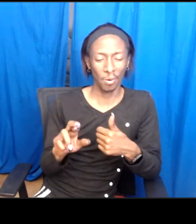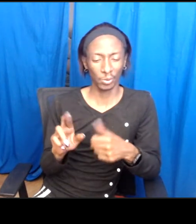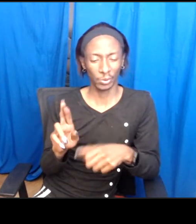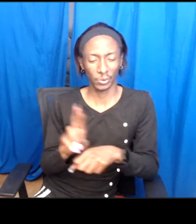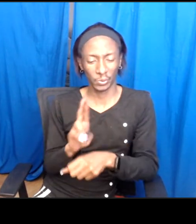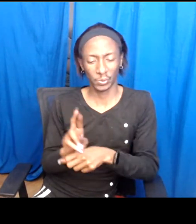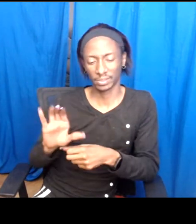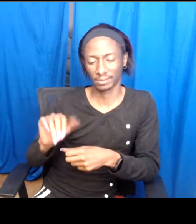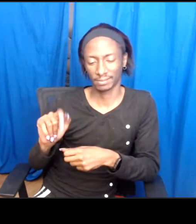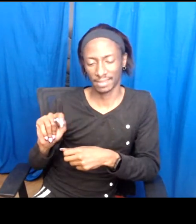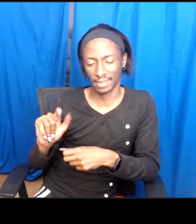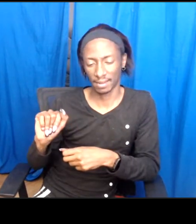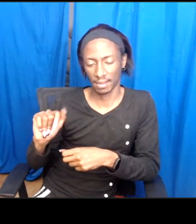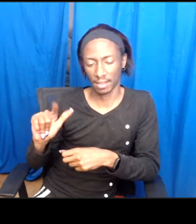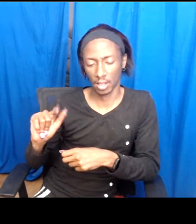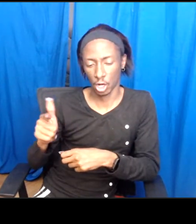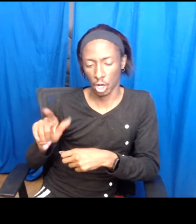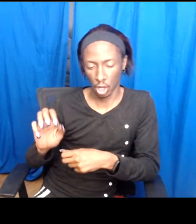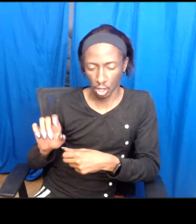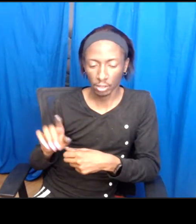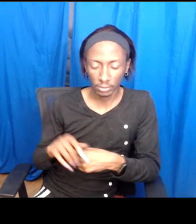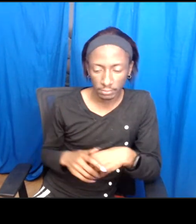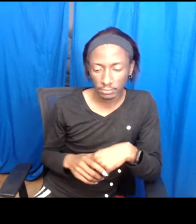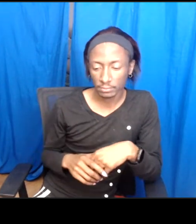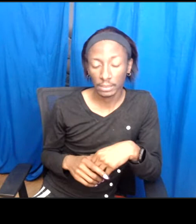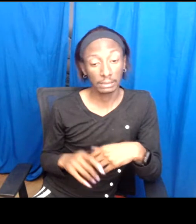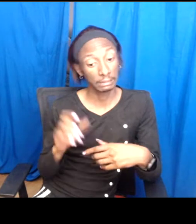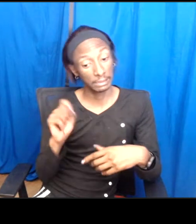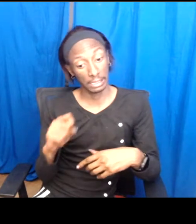Yeah if you want to go to the right world catalog, you're taking your chances.